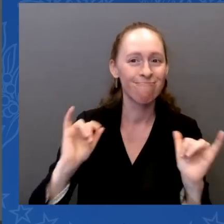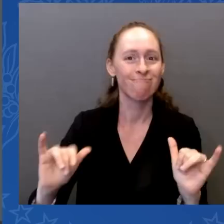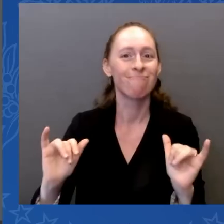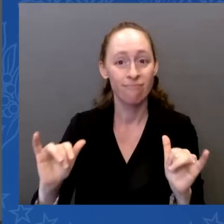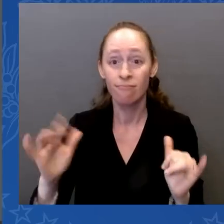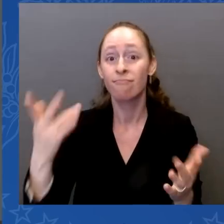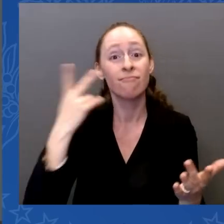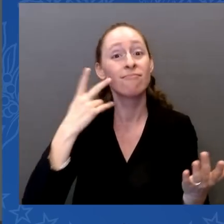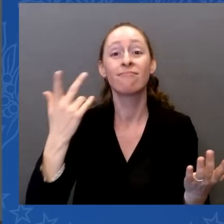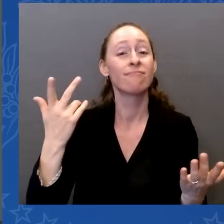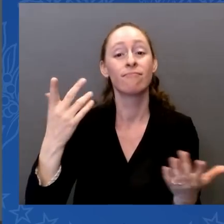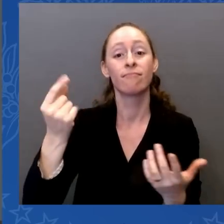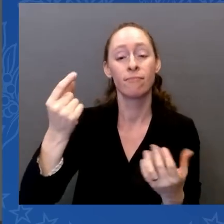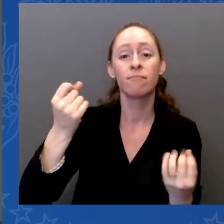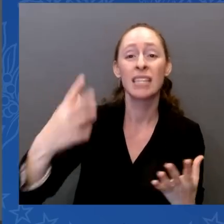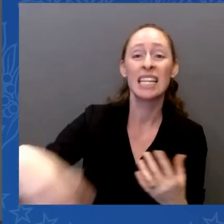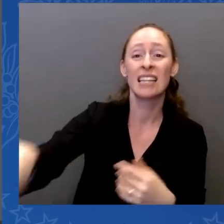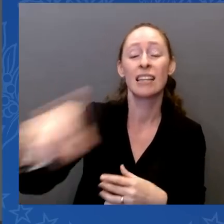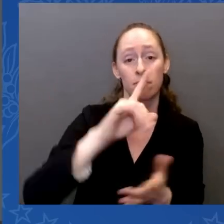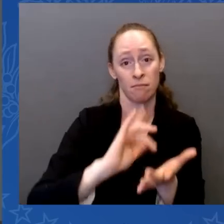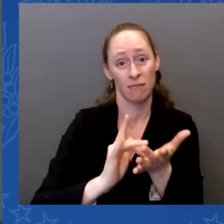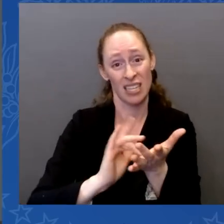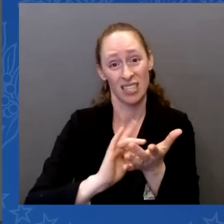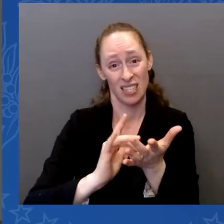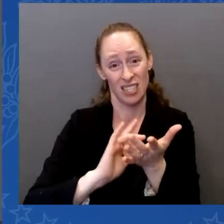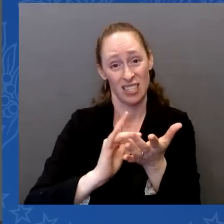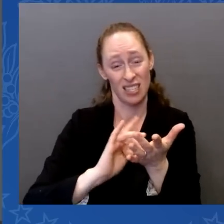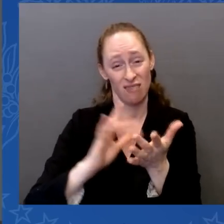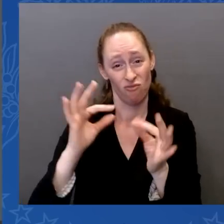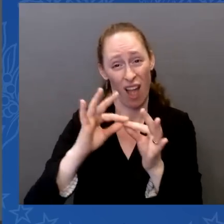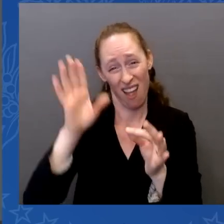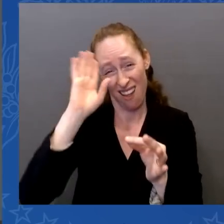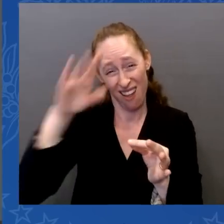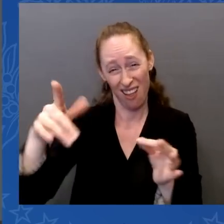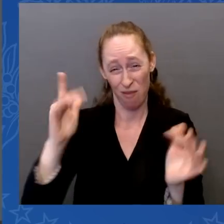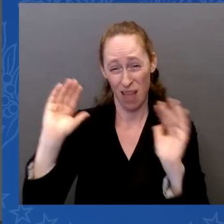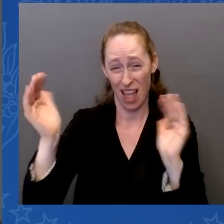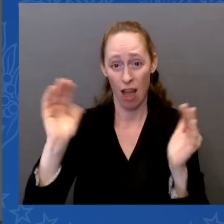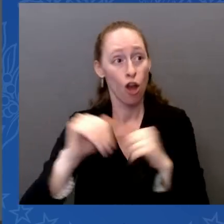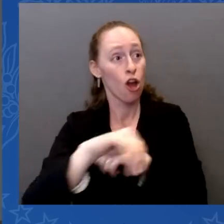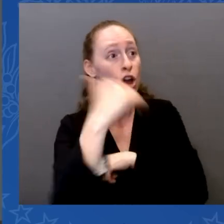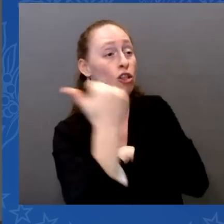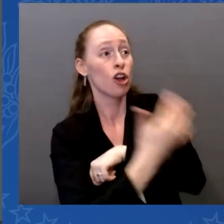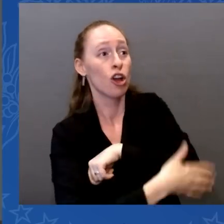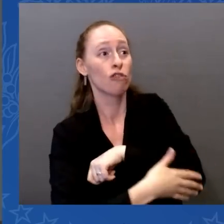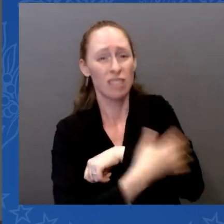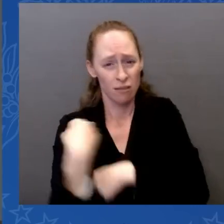And there's no good reason for it. For years, many of us have been trying to fix this problem.